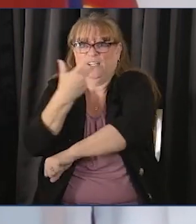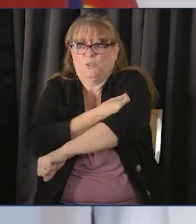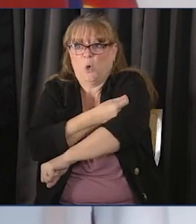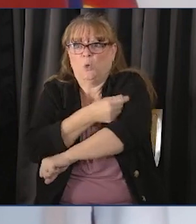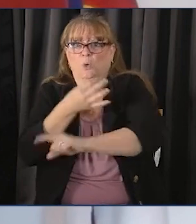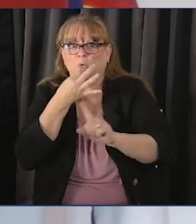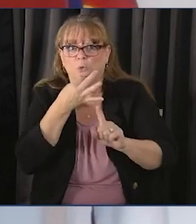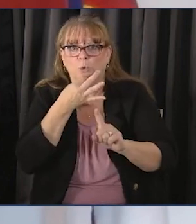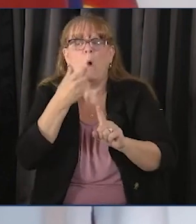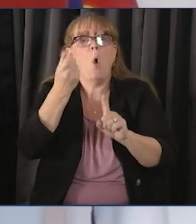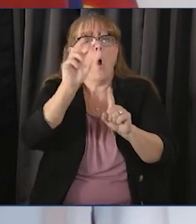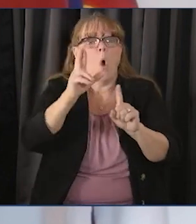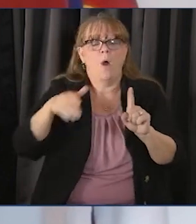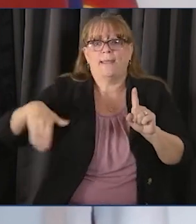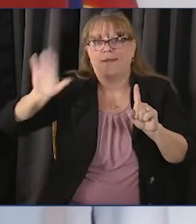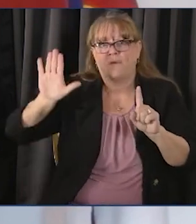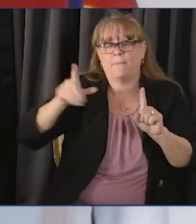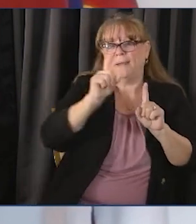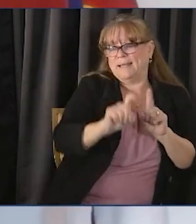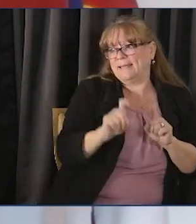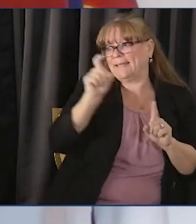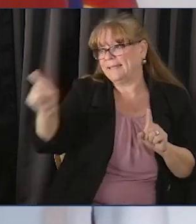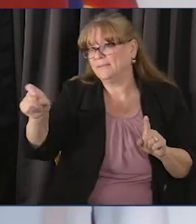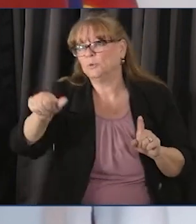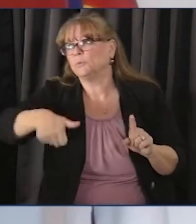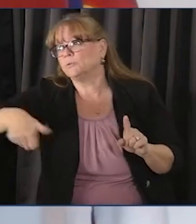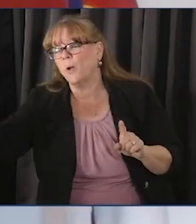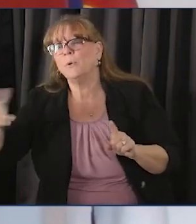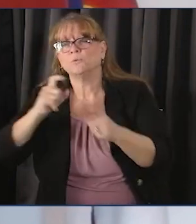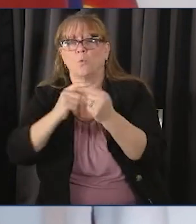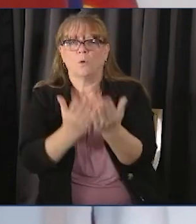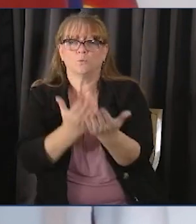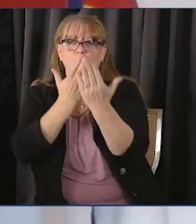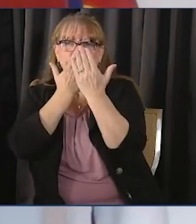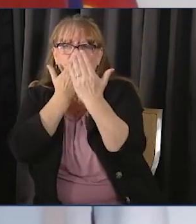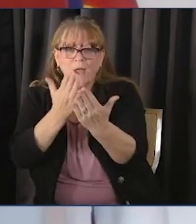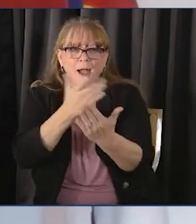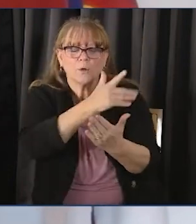the pandemic, especially their involvement in the vaccine distribution process.